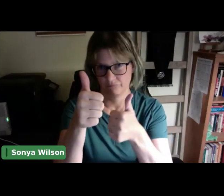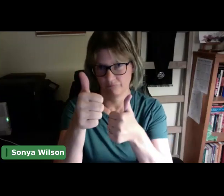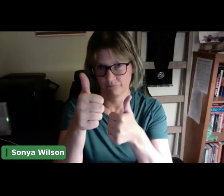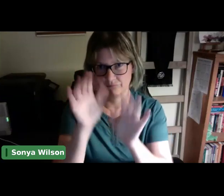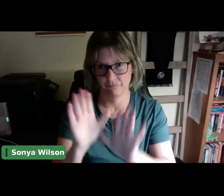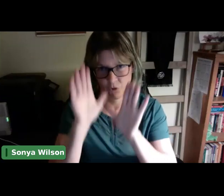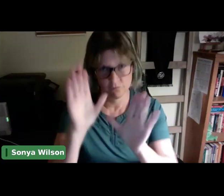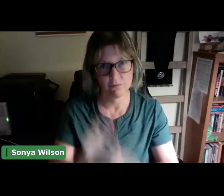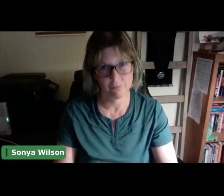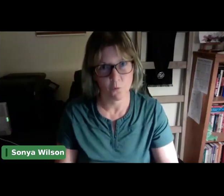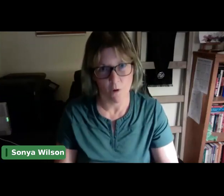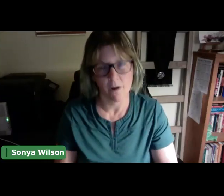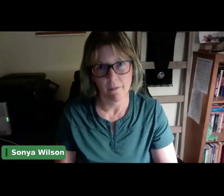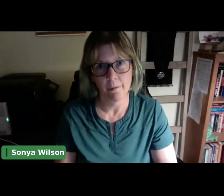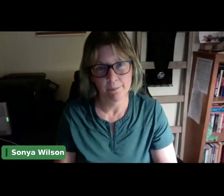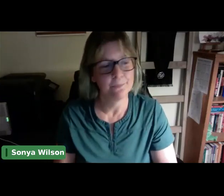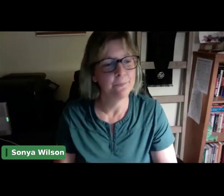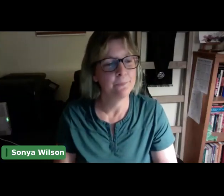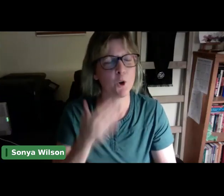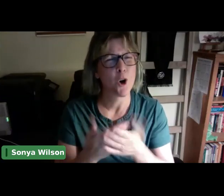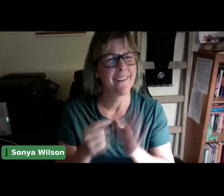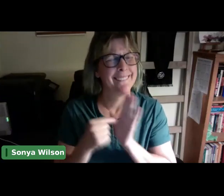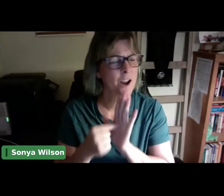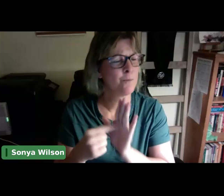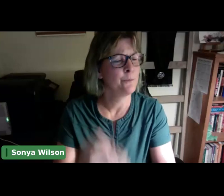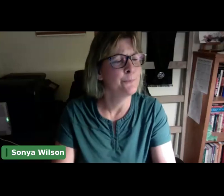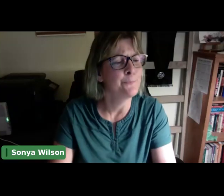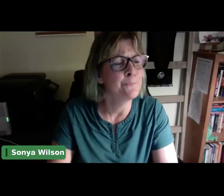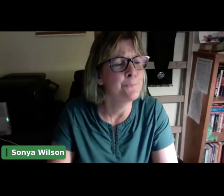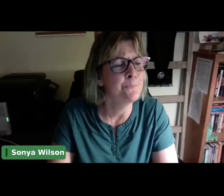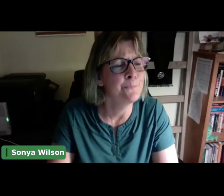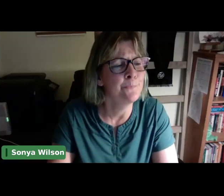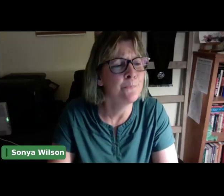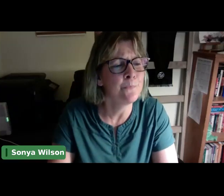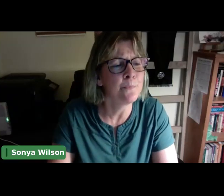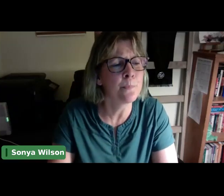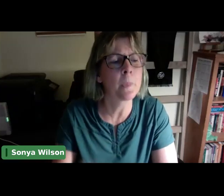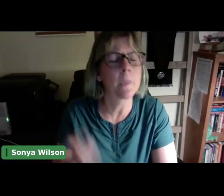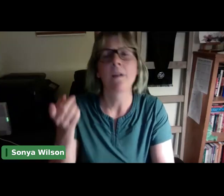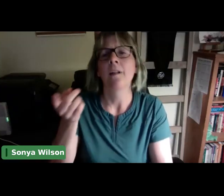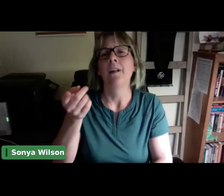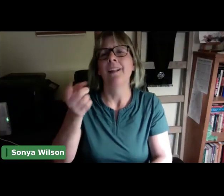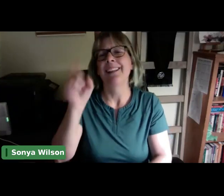And it is again that gold standard. It is fantastic. I'll give you any that's just one